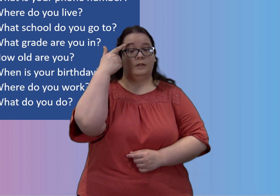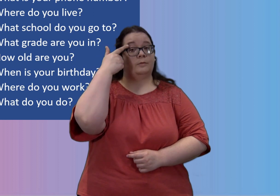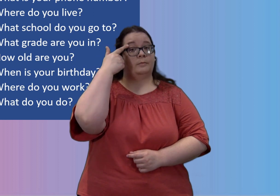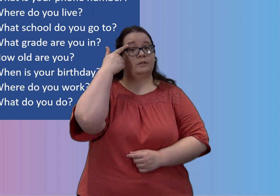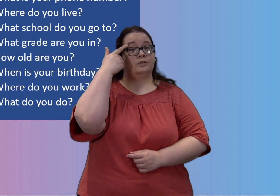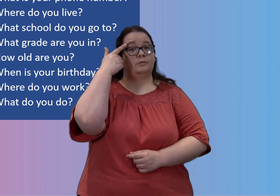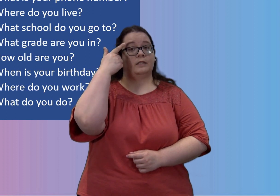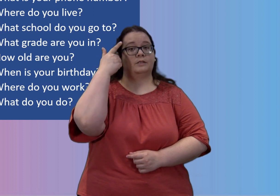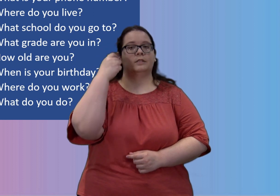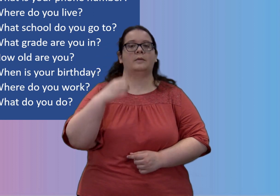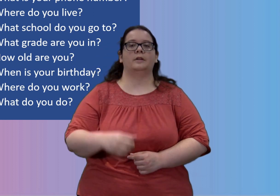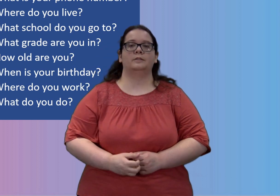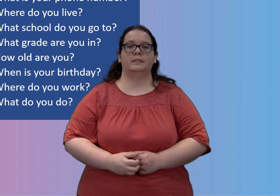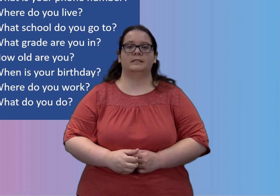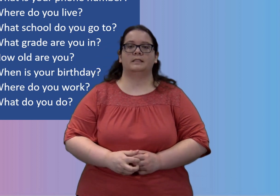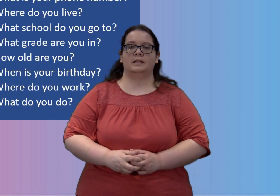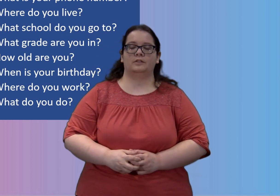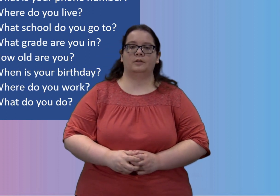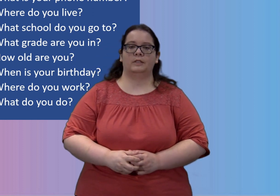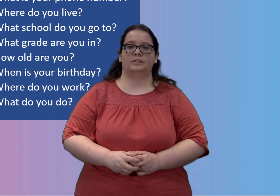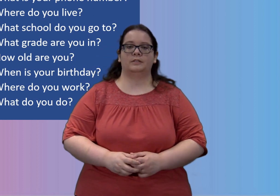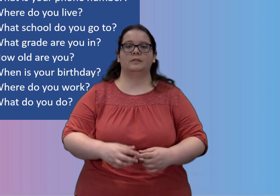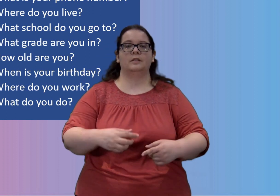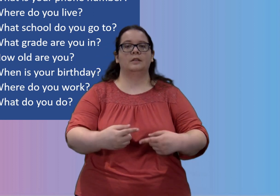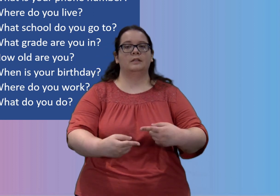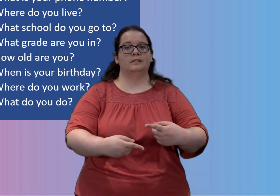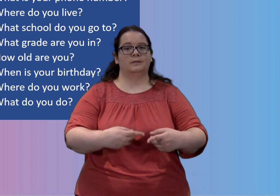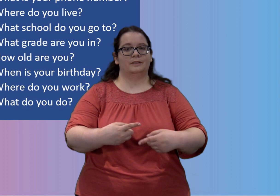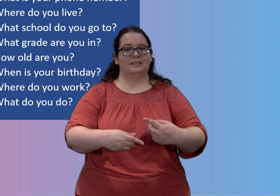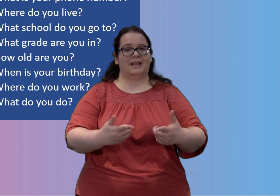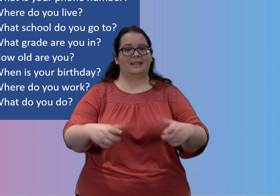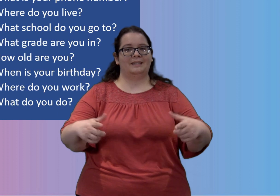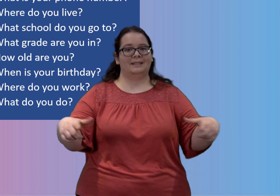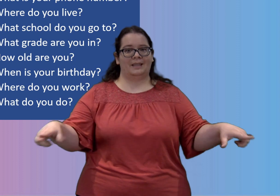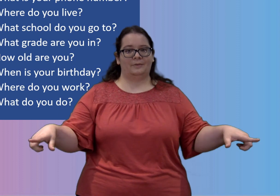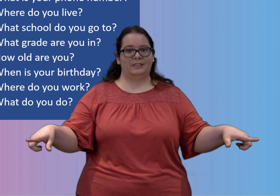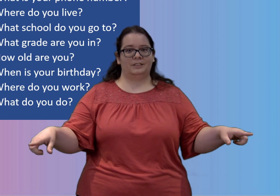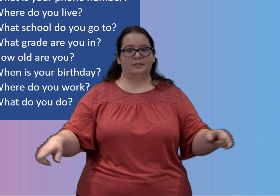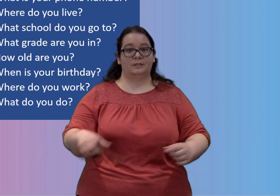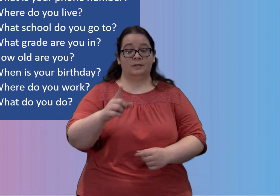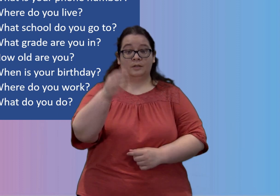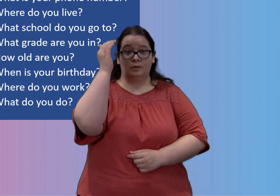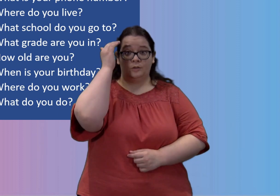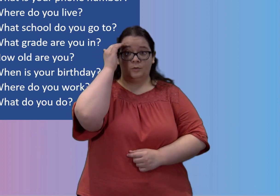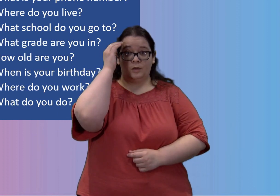remember to raise those eyebrows, because it's a yes or no question. So. sign language, you know?